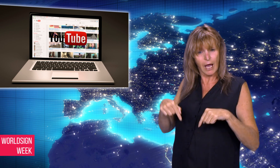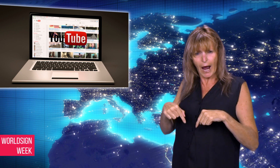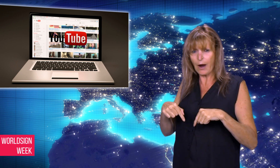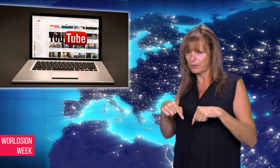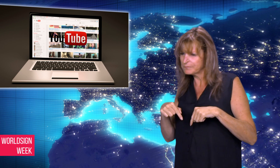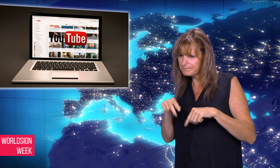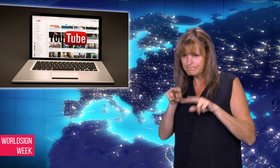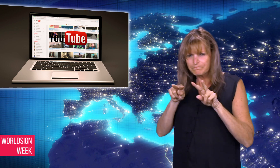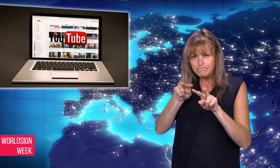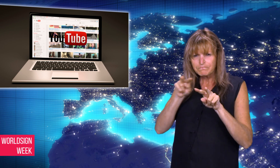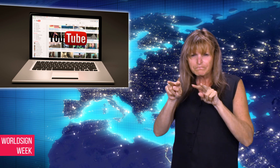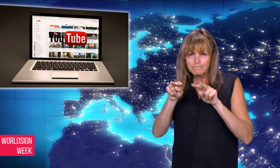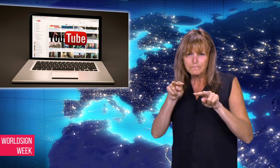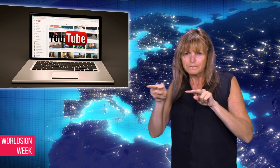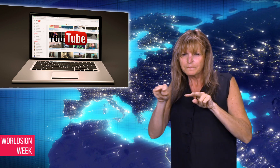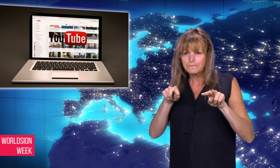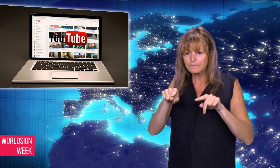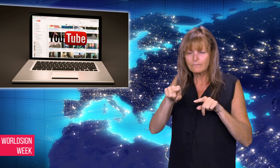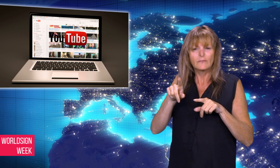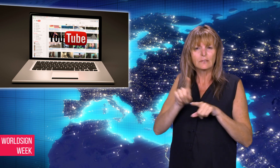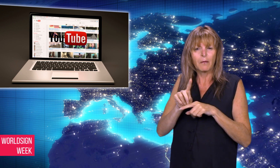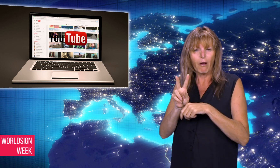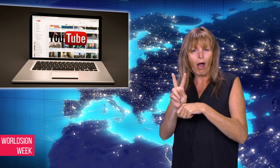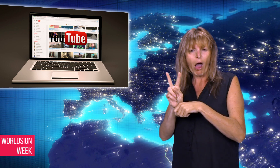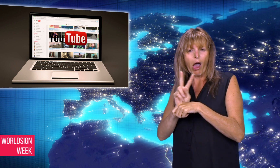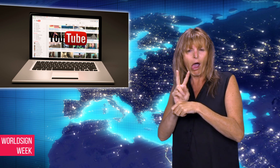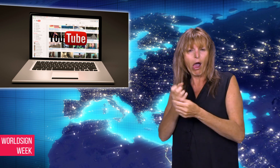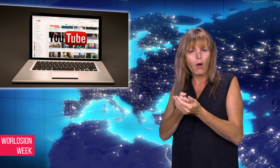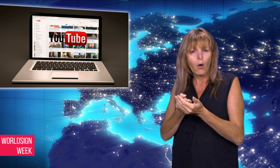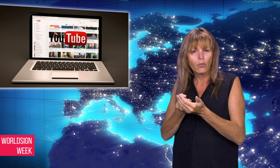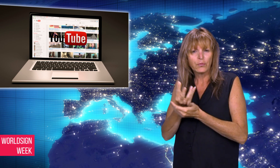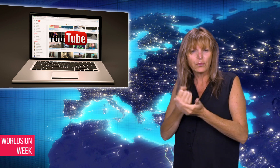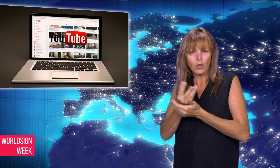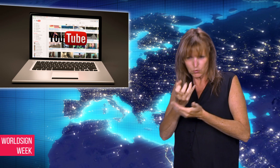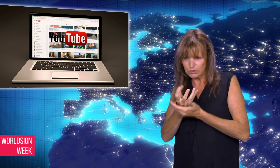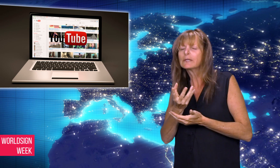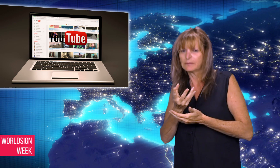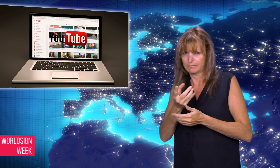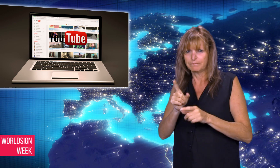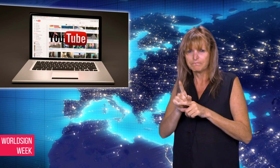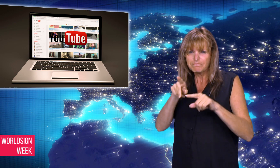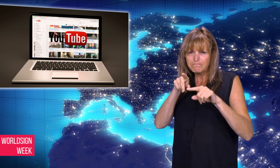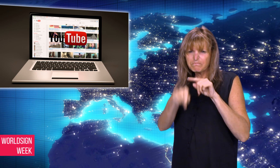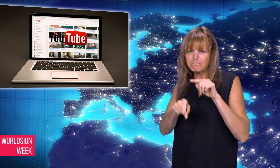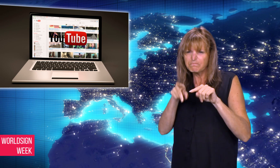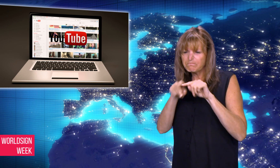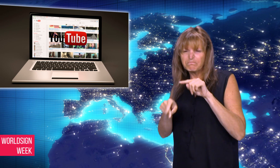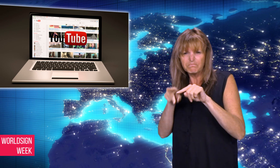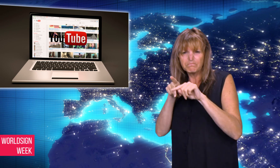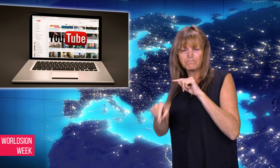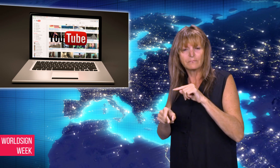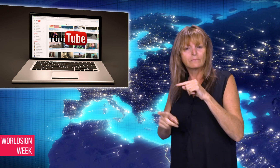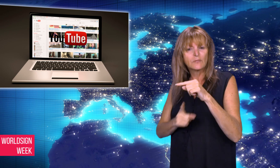use of fake news and videos that appears after shootings, natural